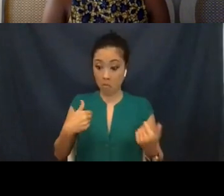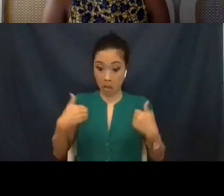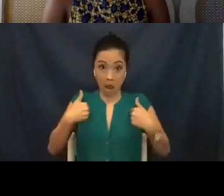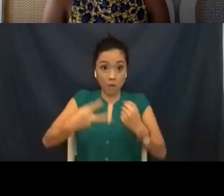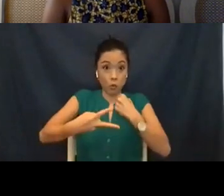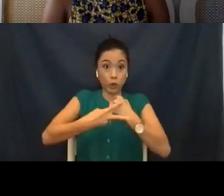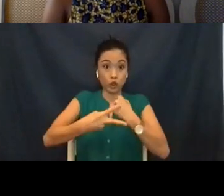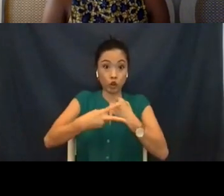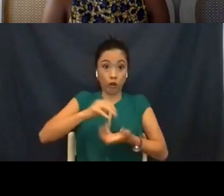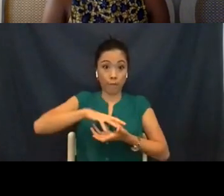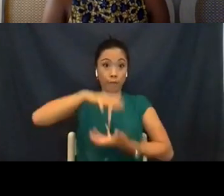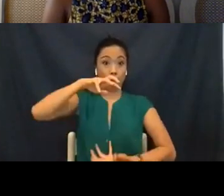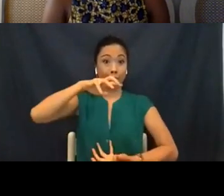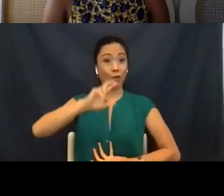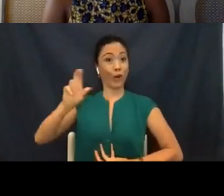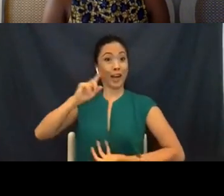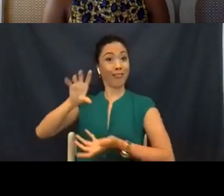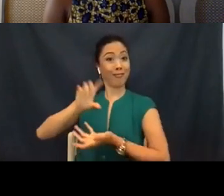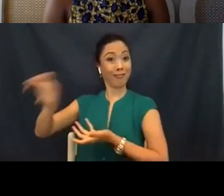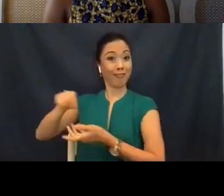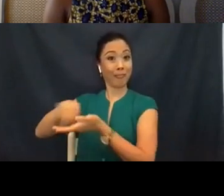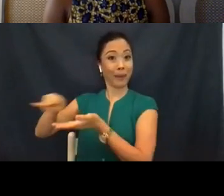this reset button is exciting, it is also